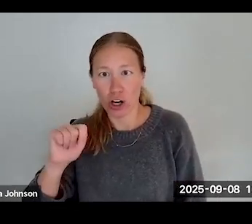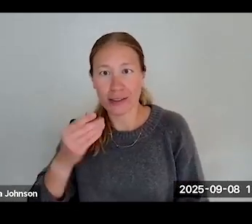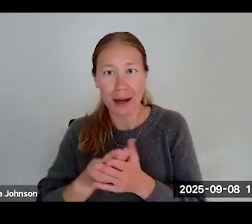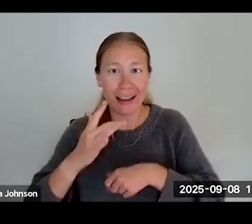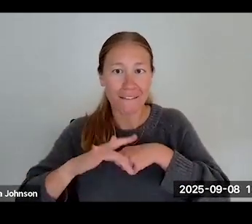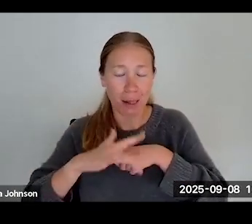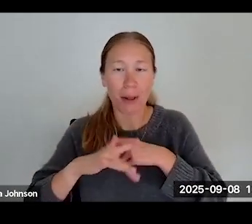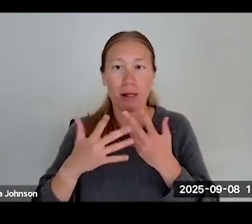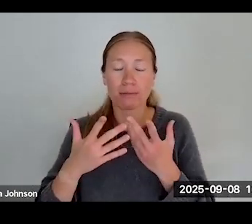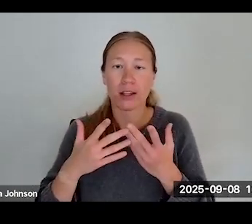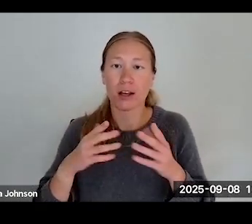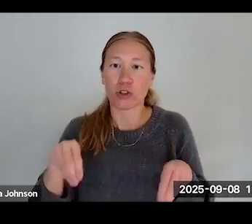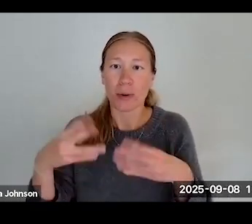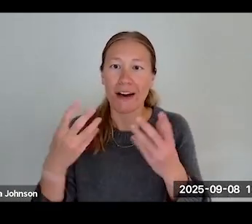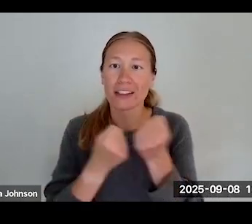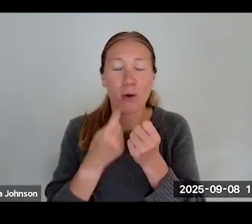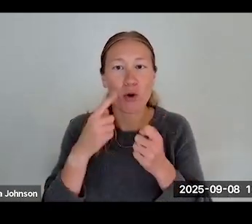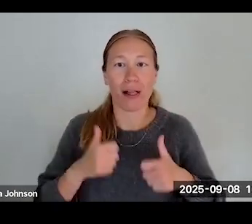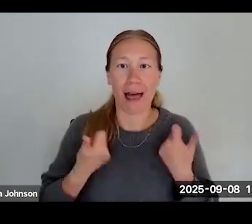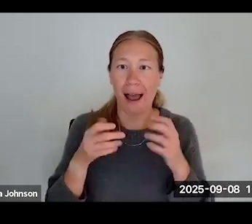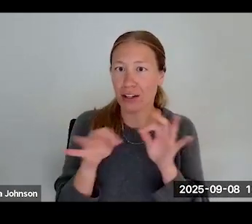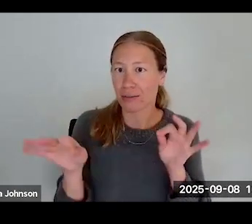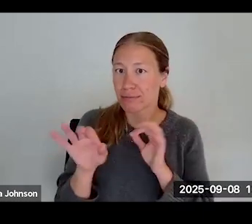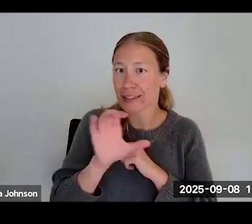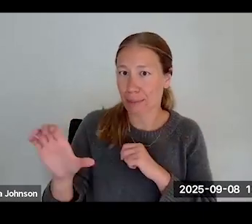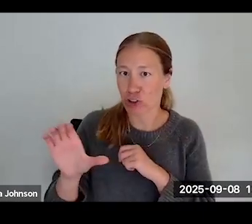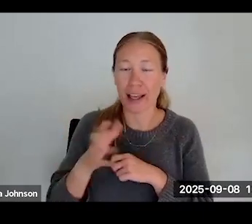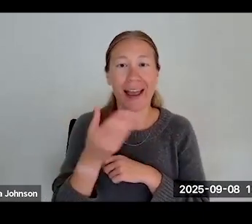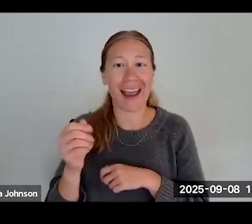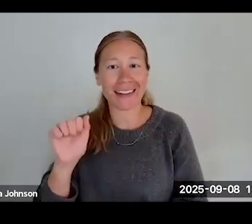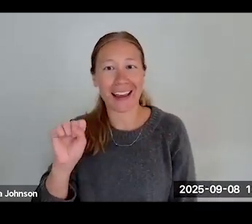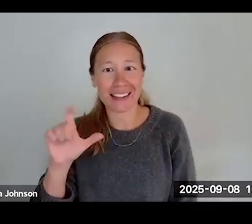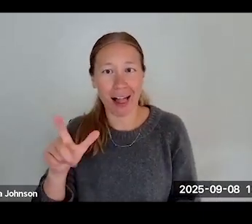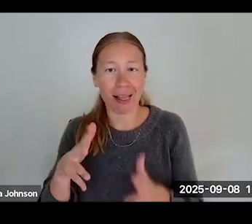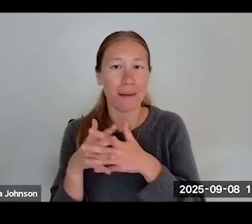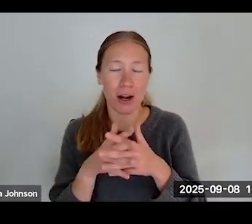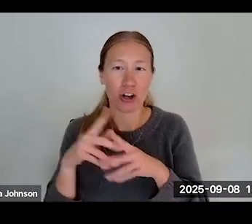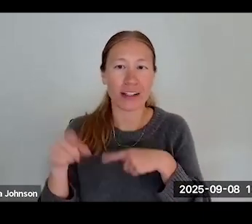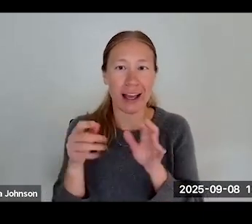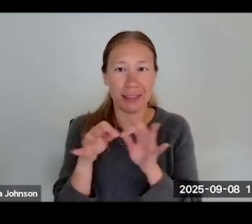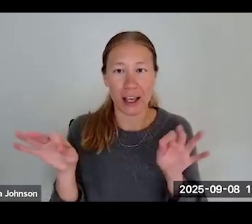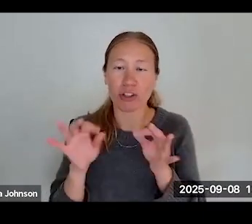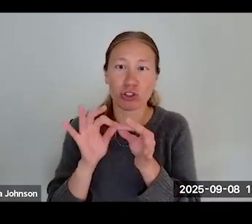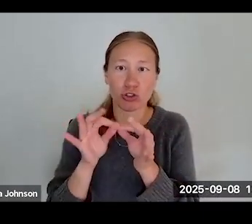to support live captioning at events, as well as American Sign Language or ASL Interpreters.